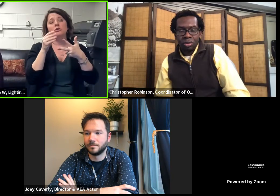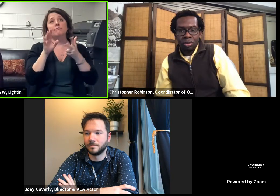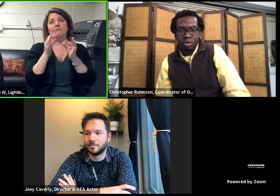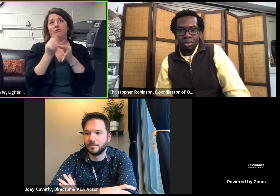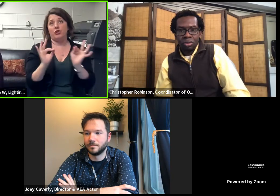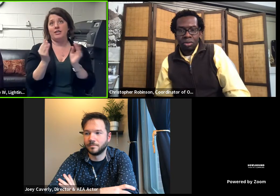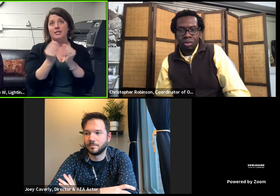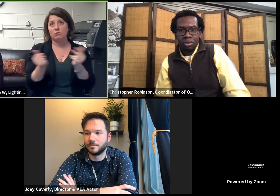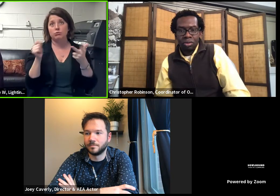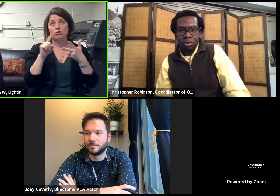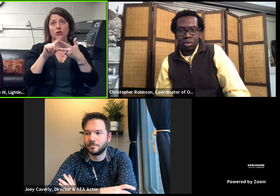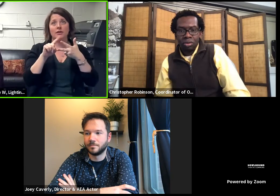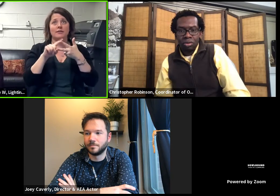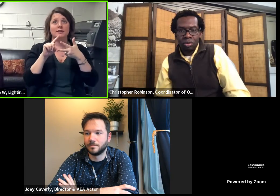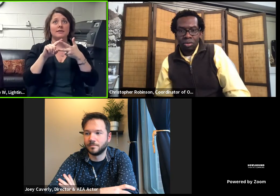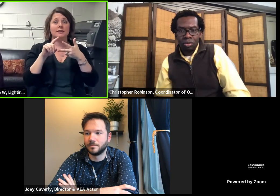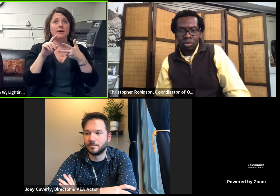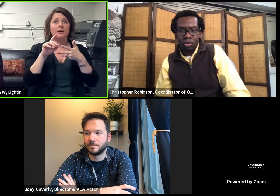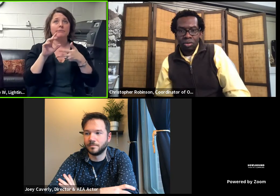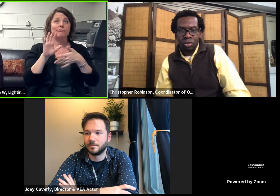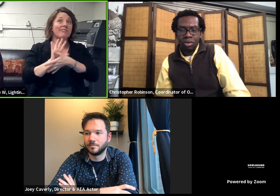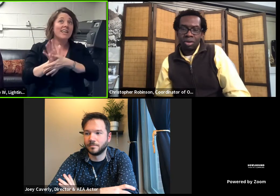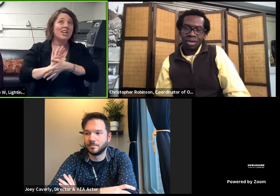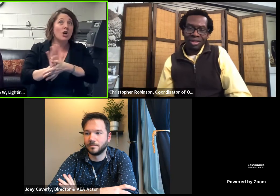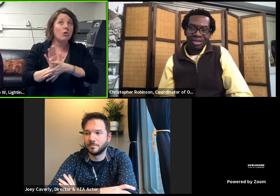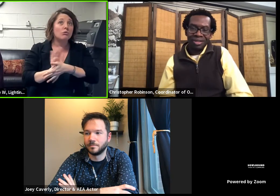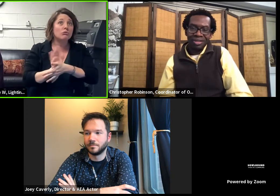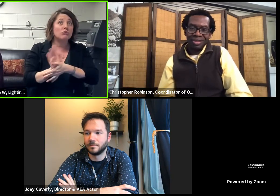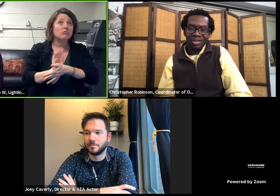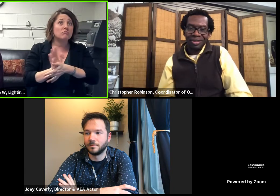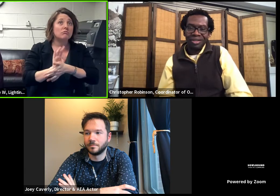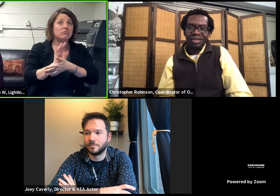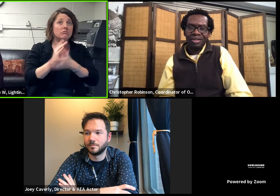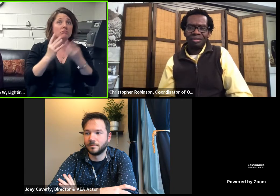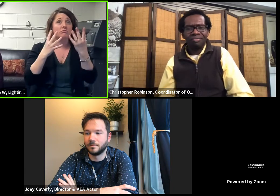well, a couple other free solutions would be video,